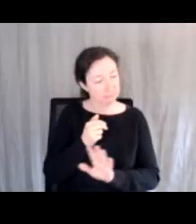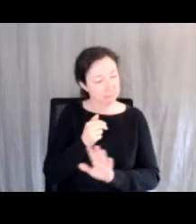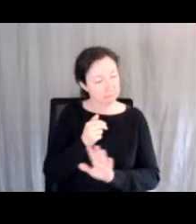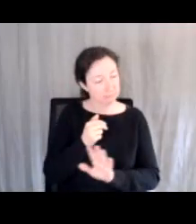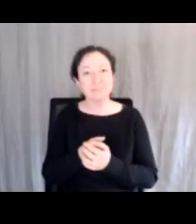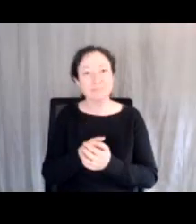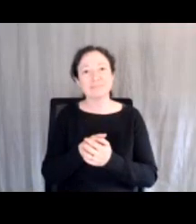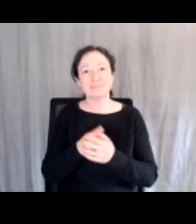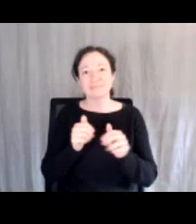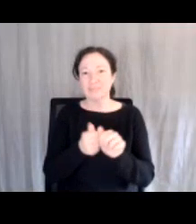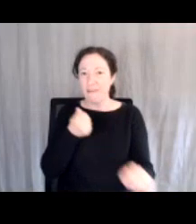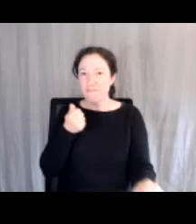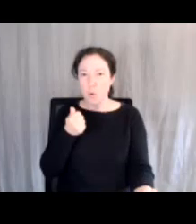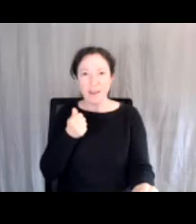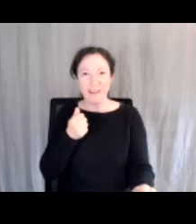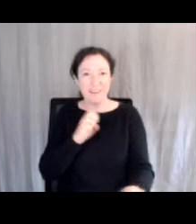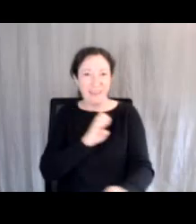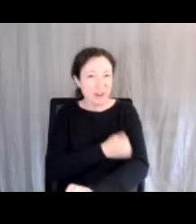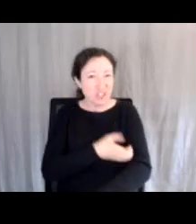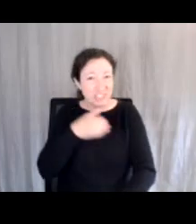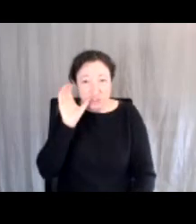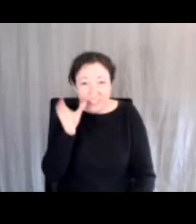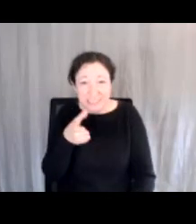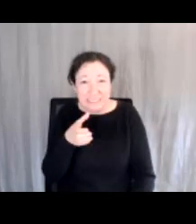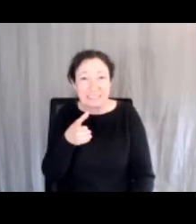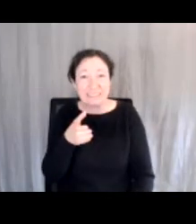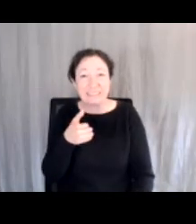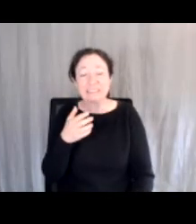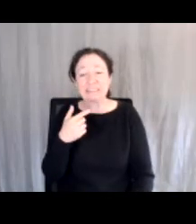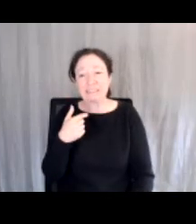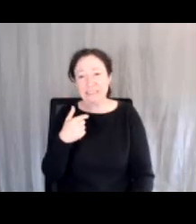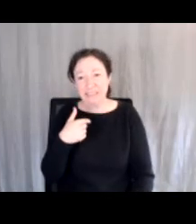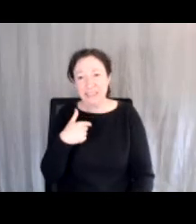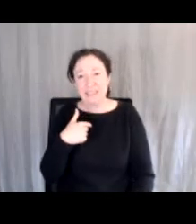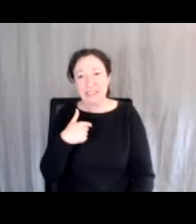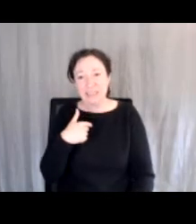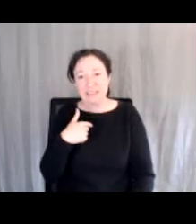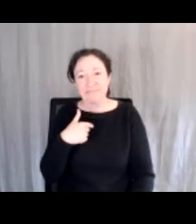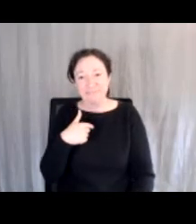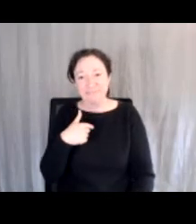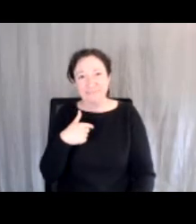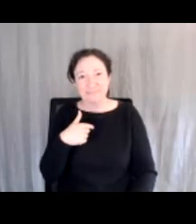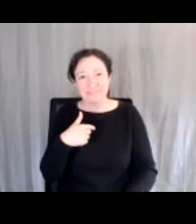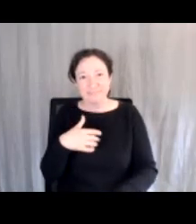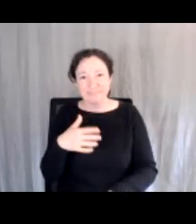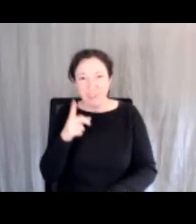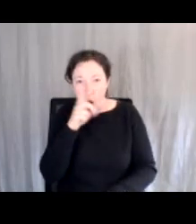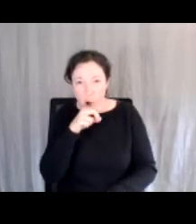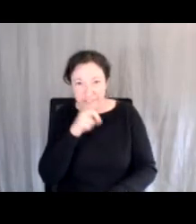Again, I'm in urogynecology. So we see a lot of leakage and artificial sweeteners contribute to urinary incontinence